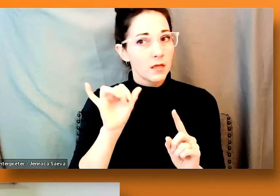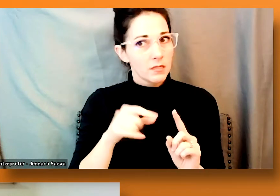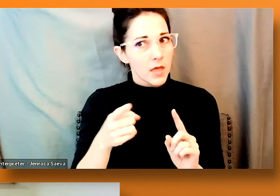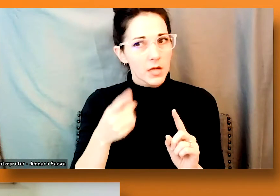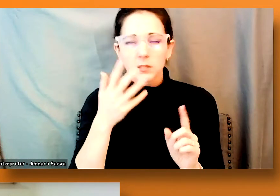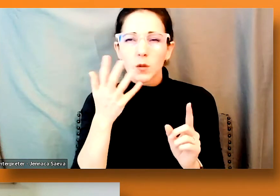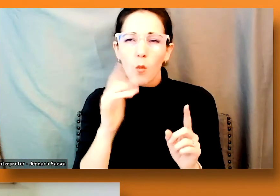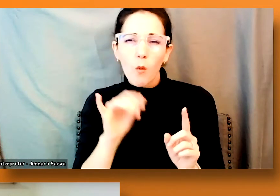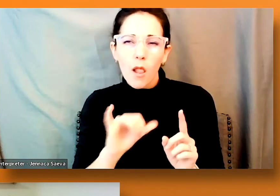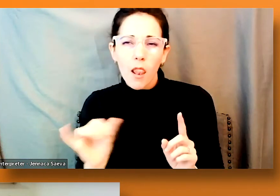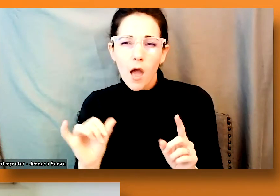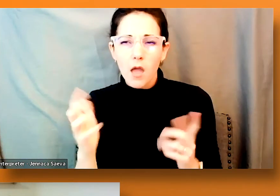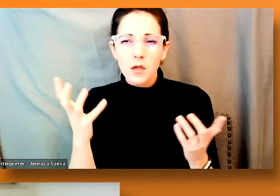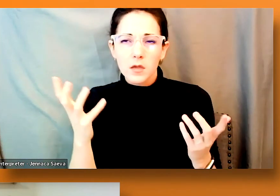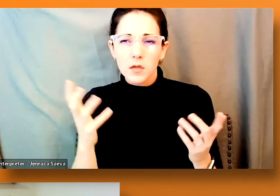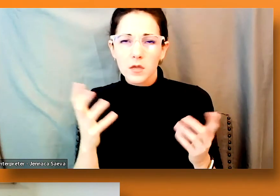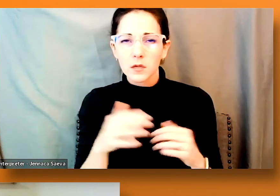"What are they like?"